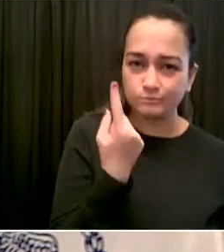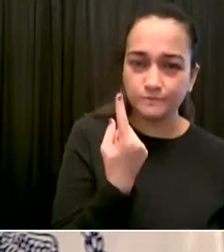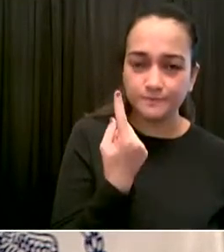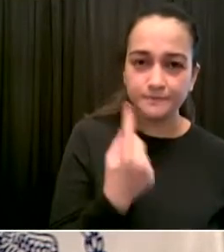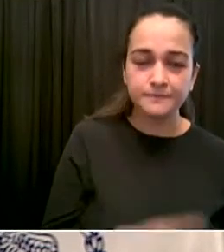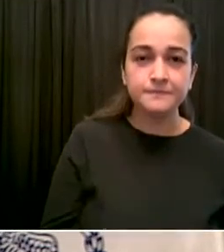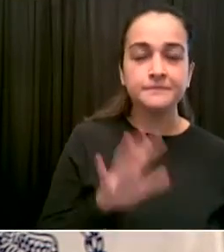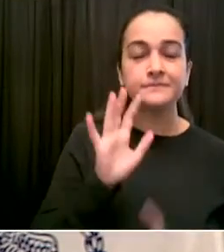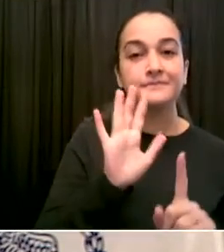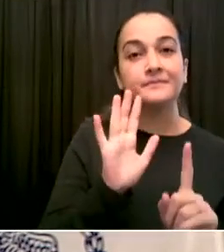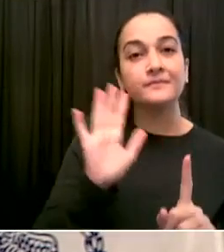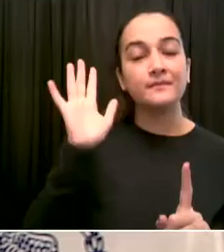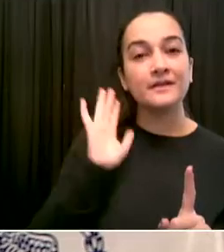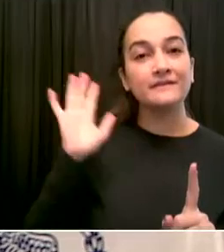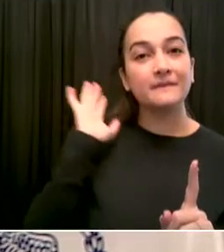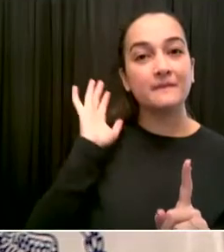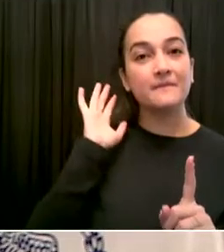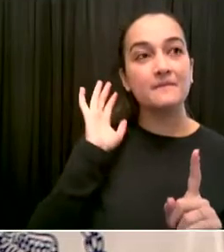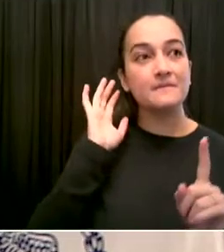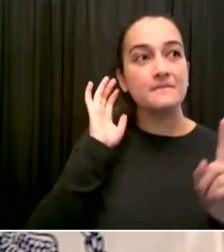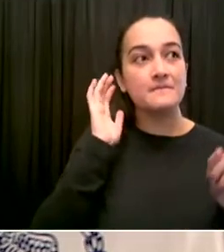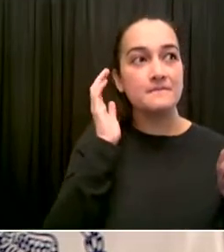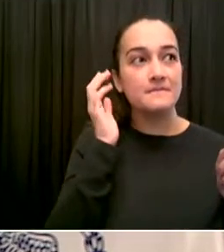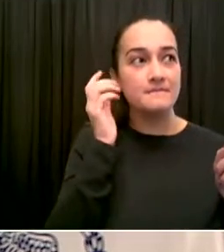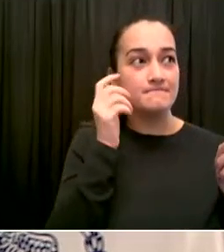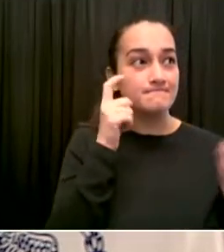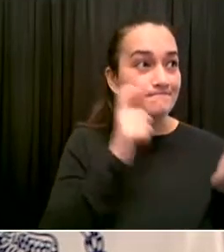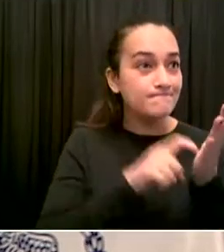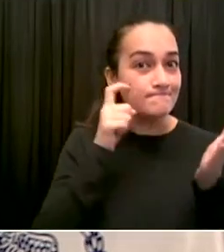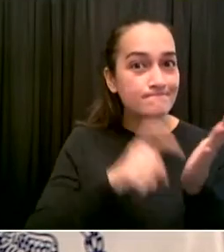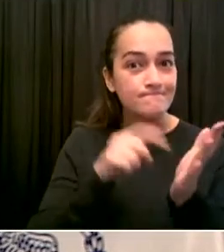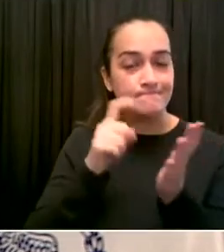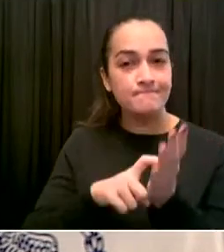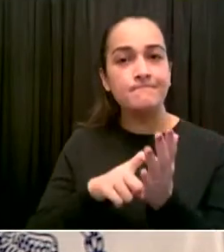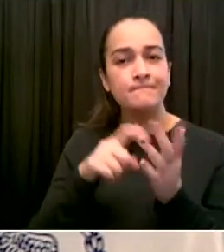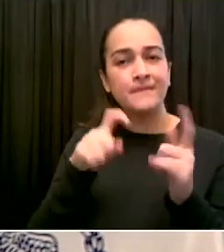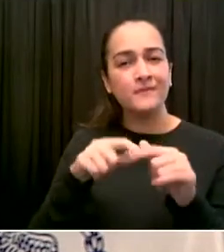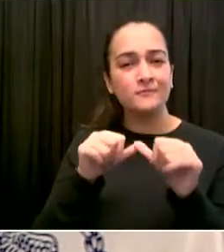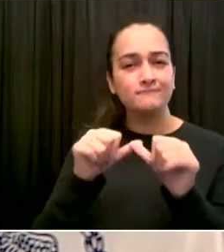THAT ARE STILL NOT WHERE WE